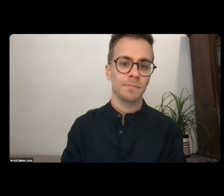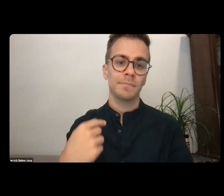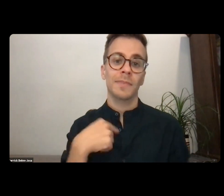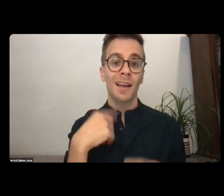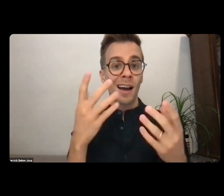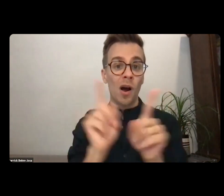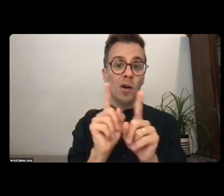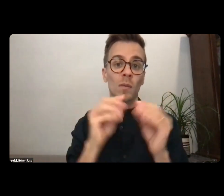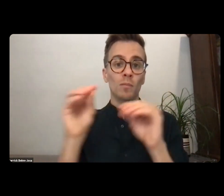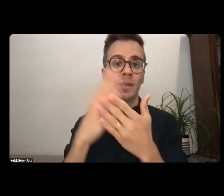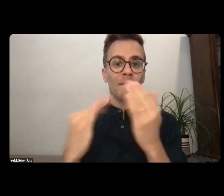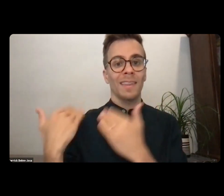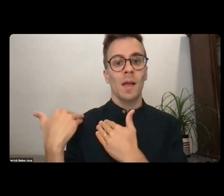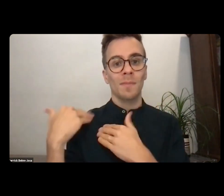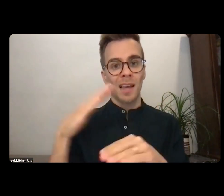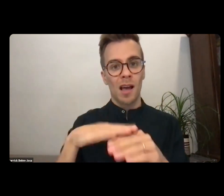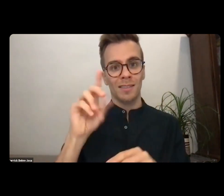setting and how we can contribute.